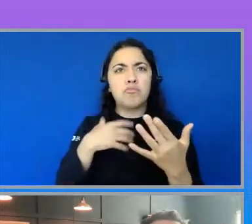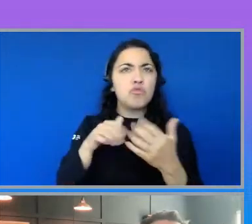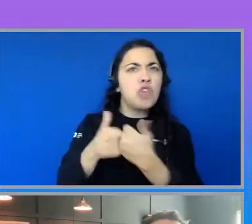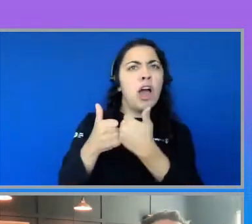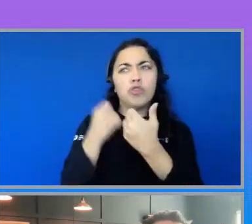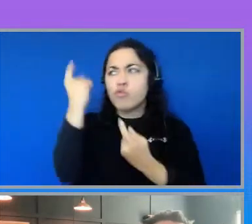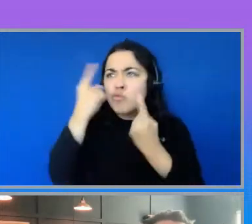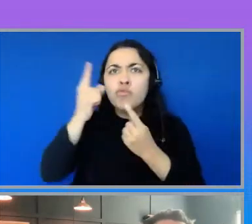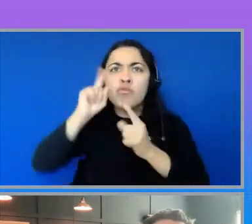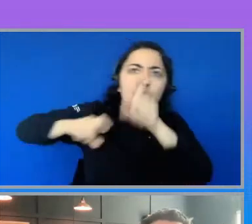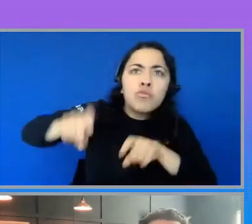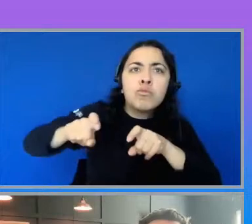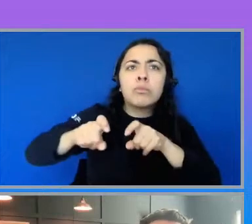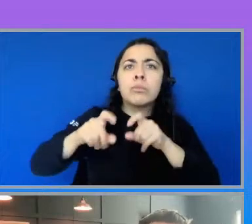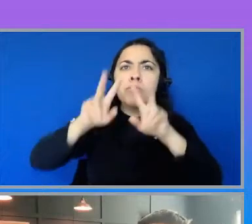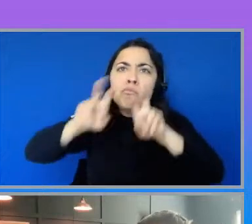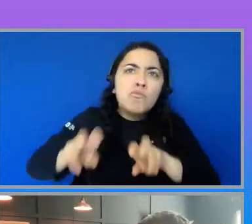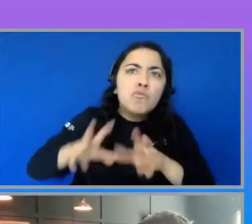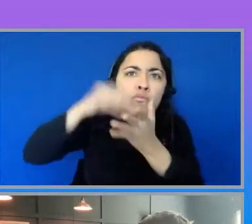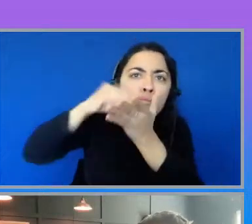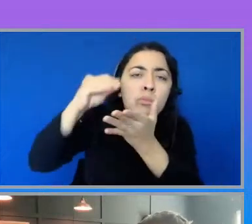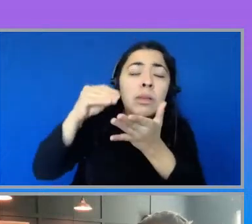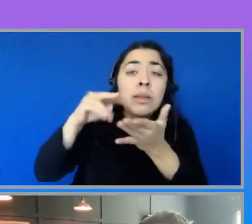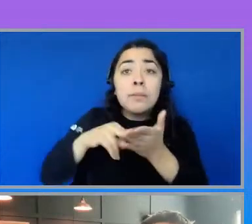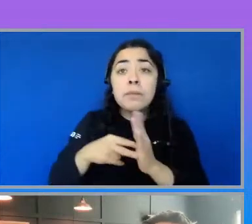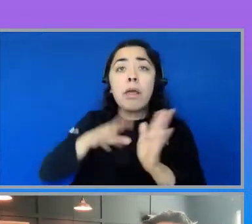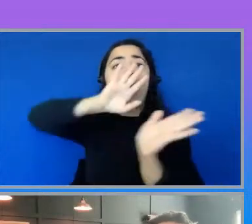This doesn't mean you shouldn't learn more about color contrast.